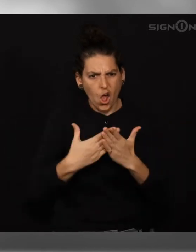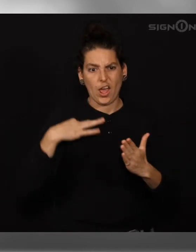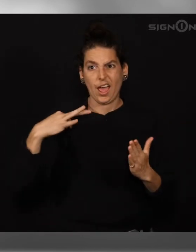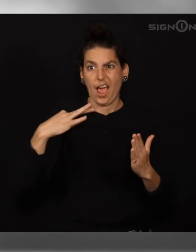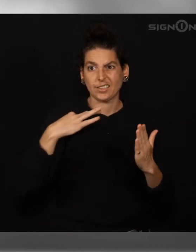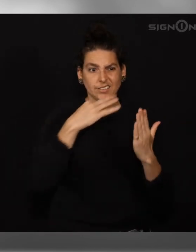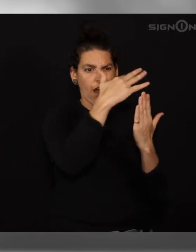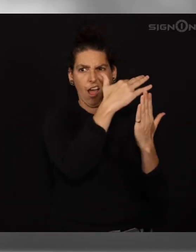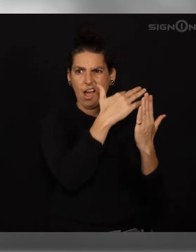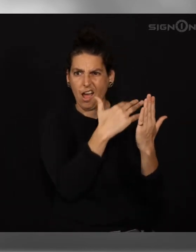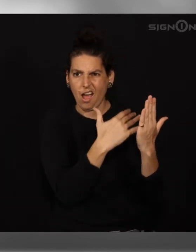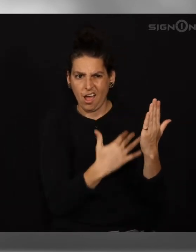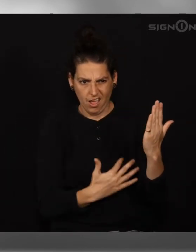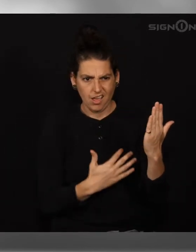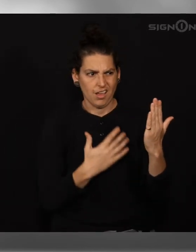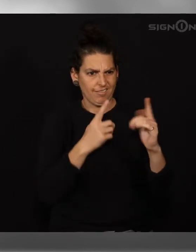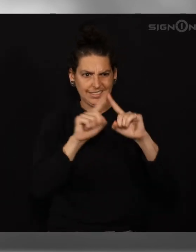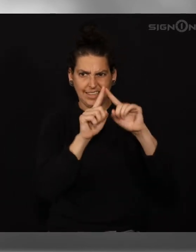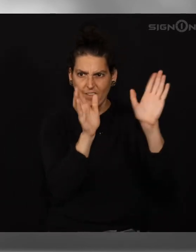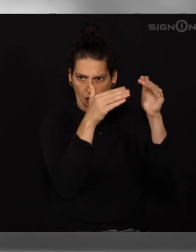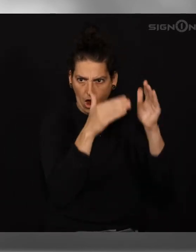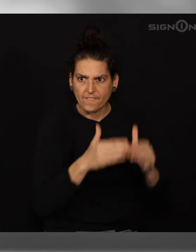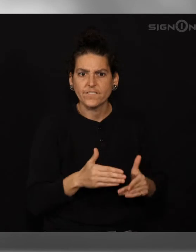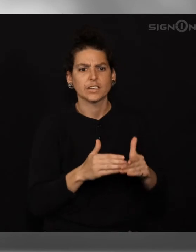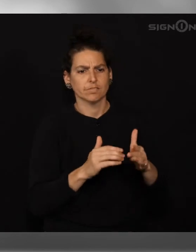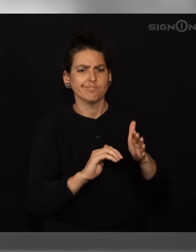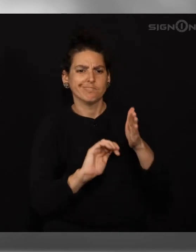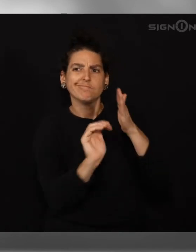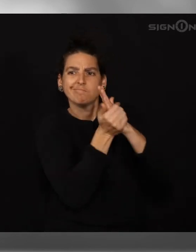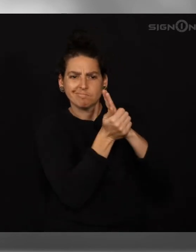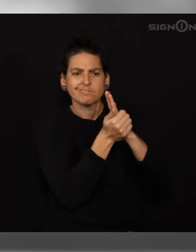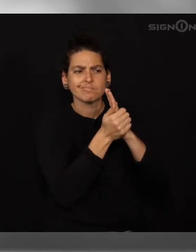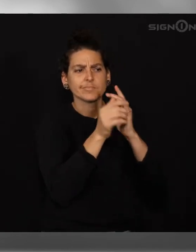any proposed amendments or other questions that will be on your ballot when you cast your vote.